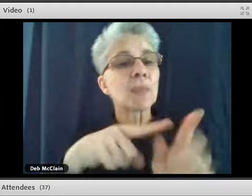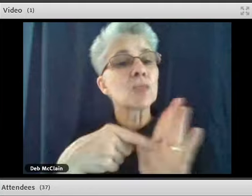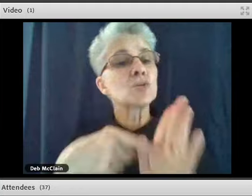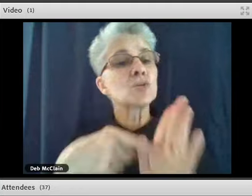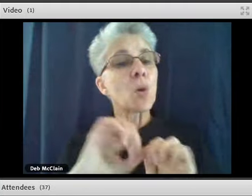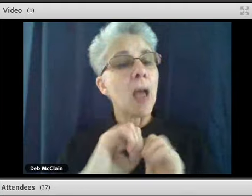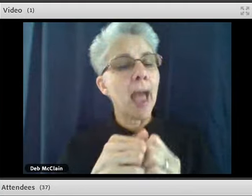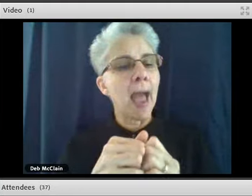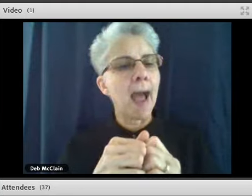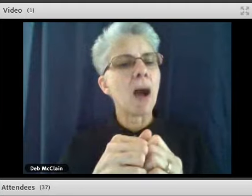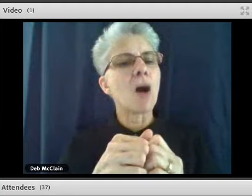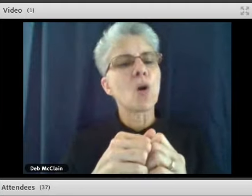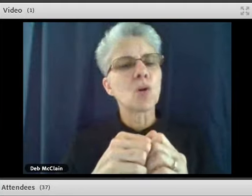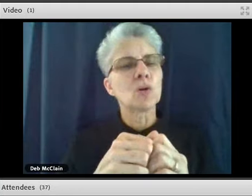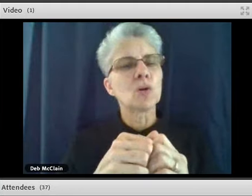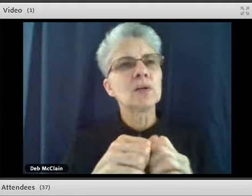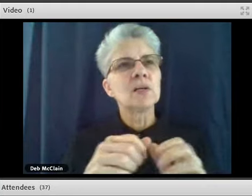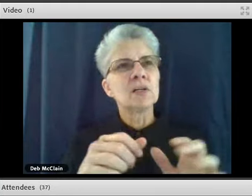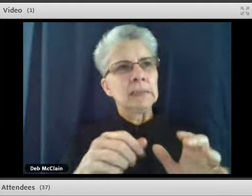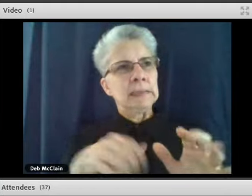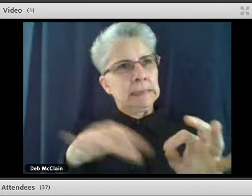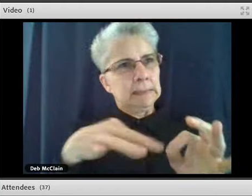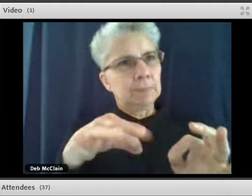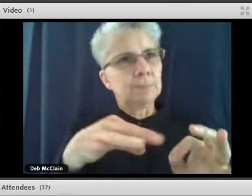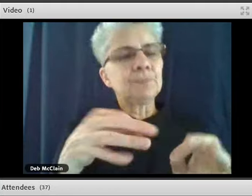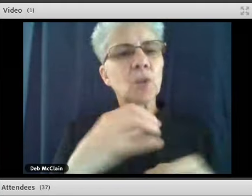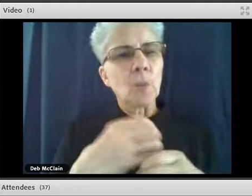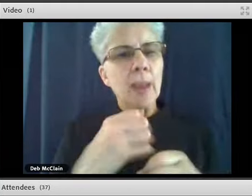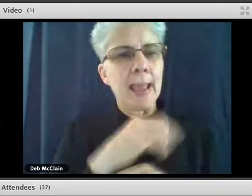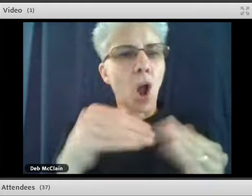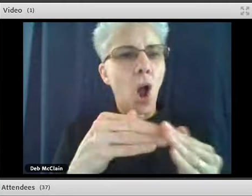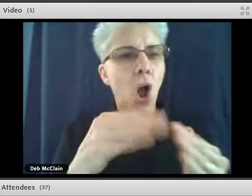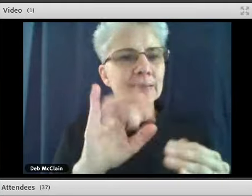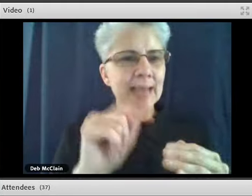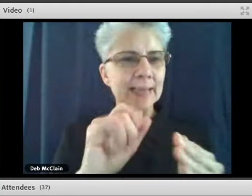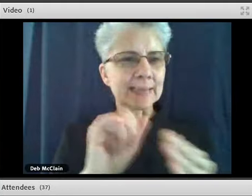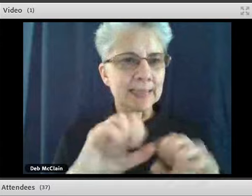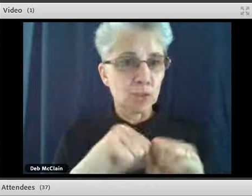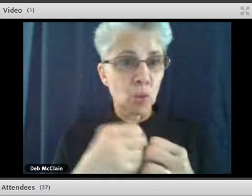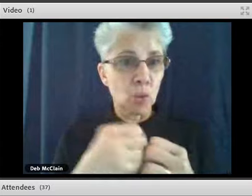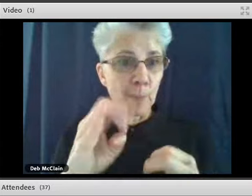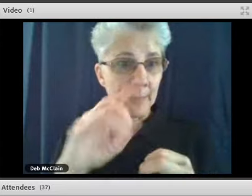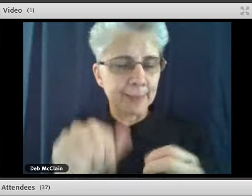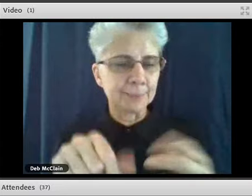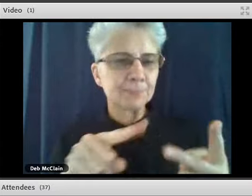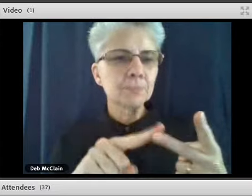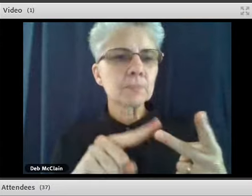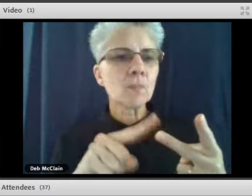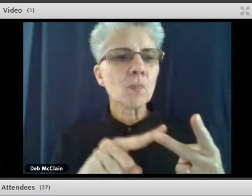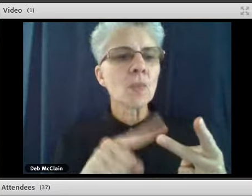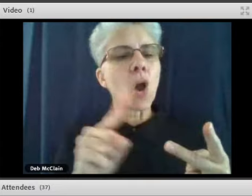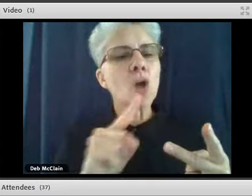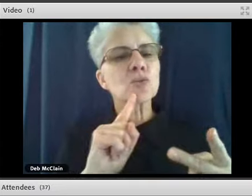And like I said, next month I'm going to show you how to walk through just about everything to create alt text in your social media.